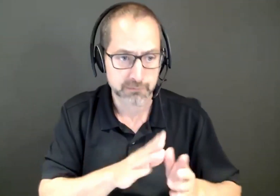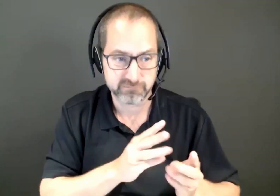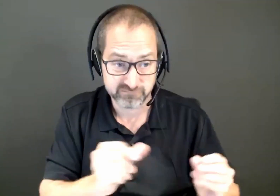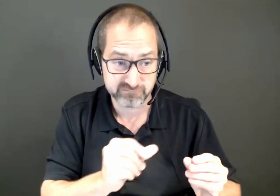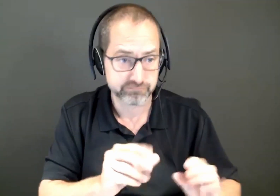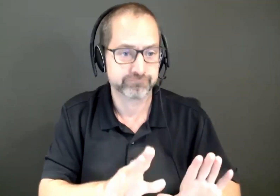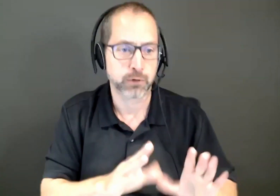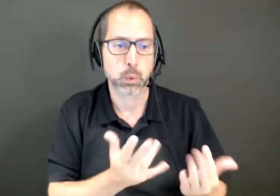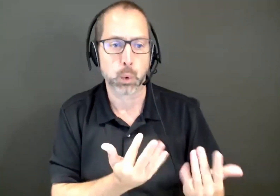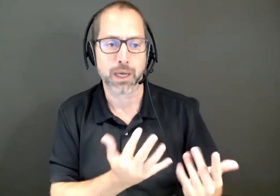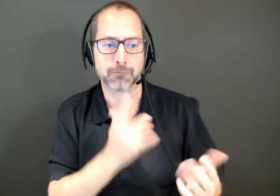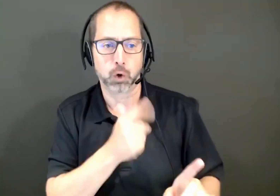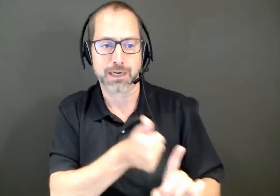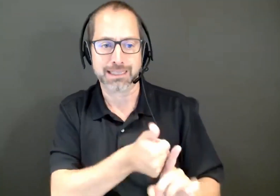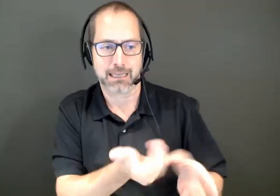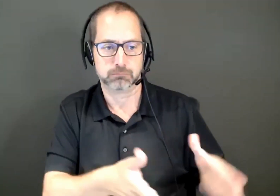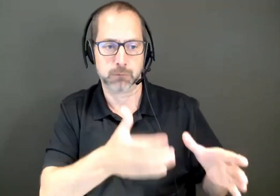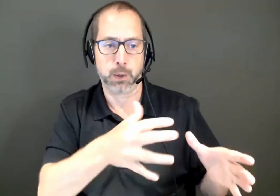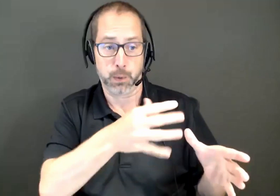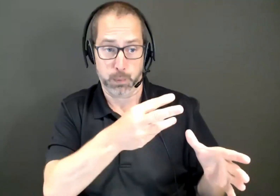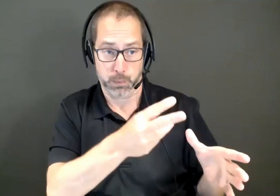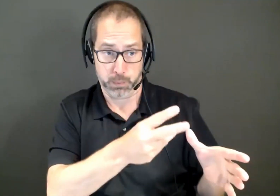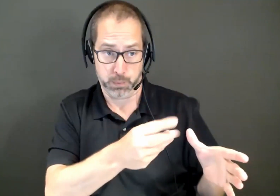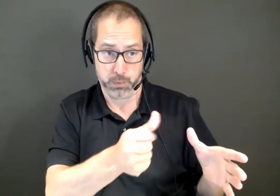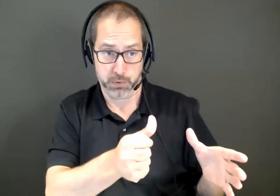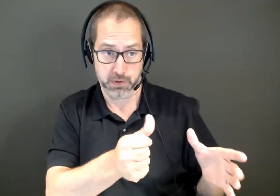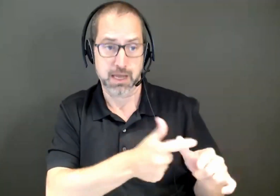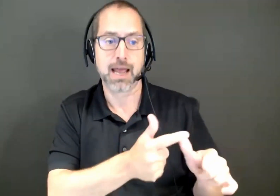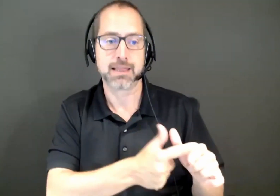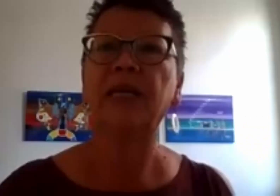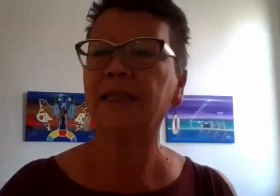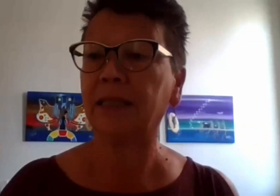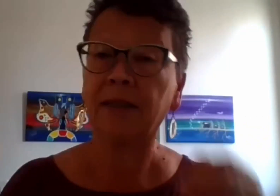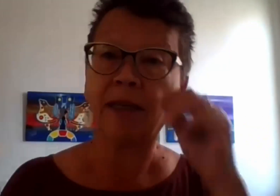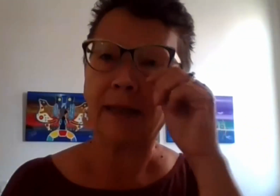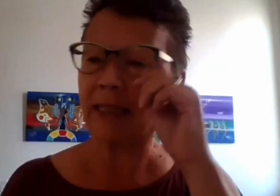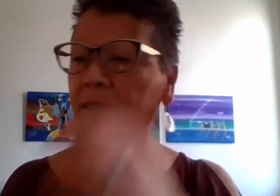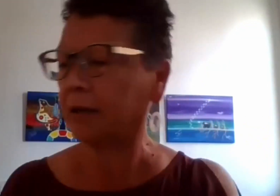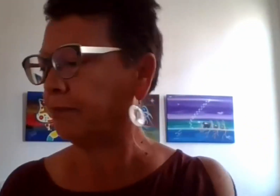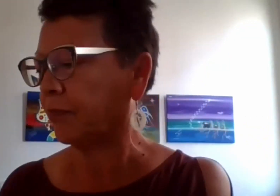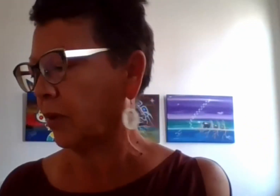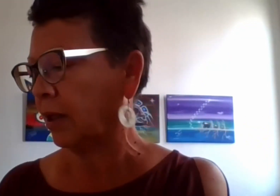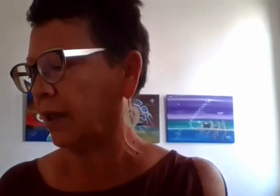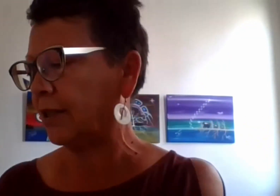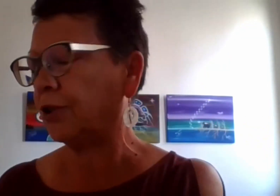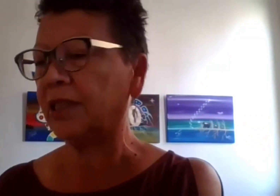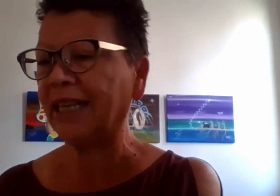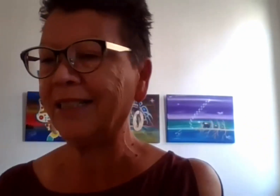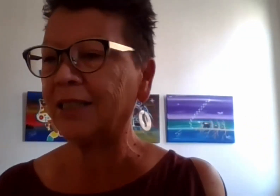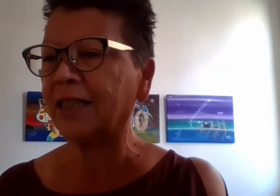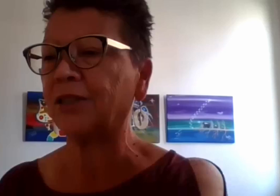it’s completely out, and then we return it to mother Earth. Because that’s who sustains us and